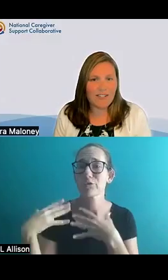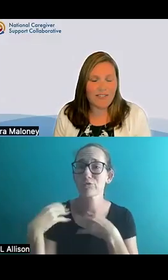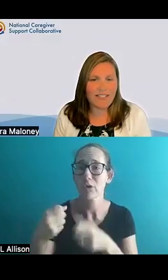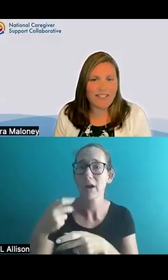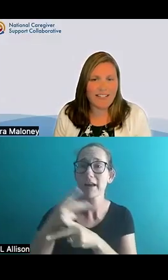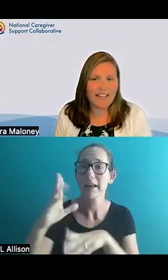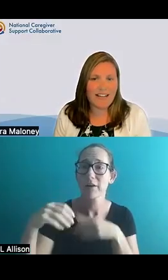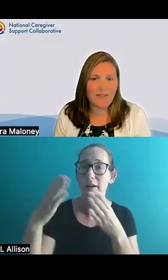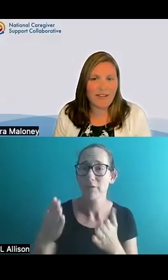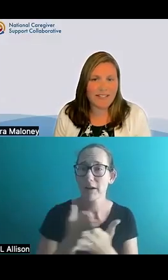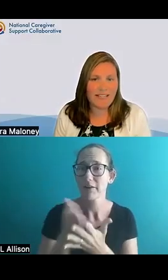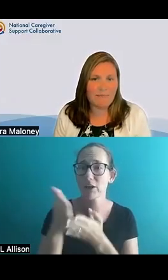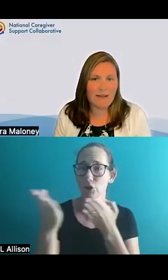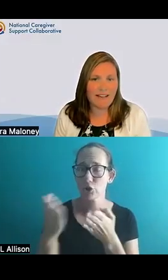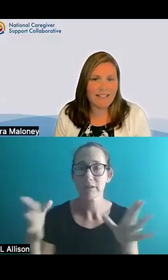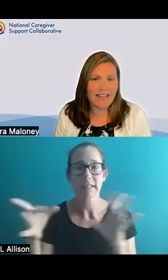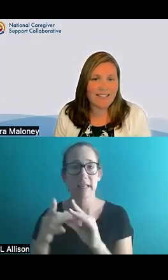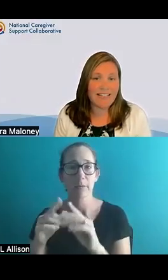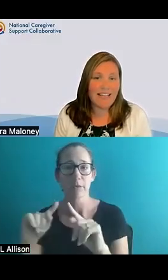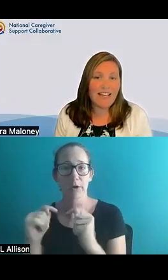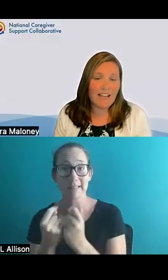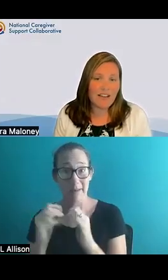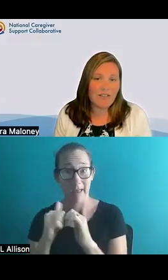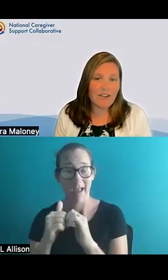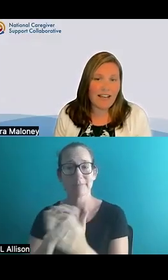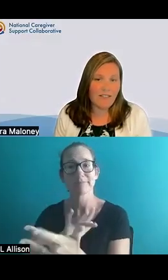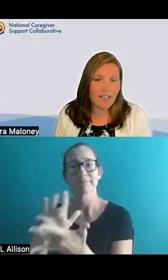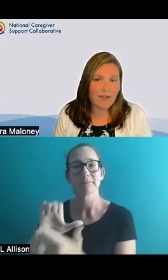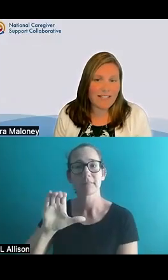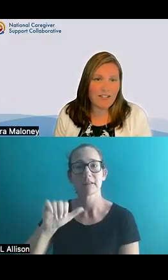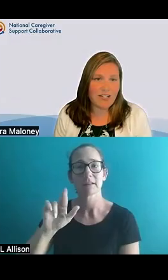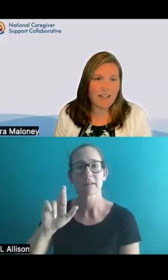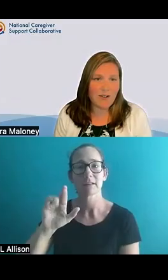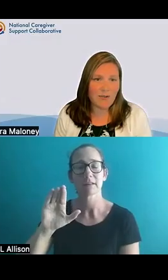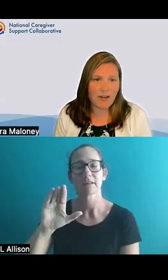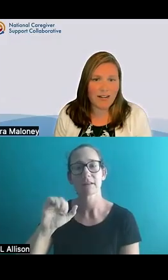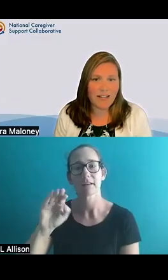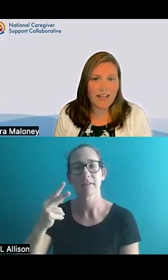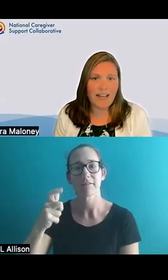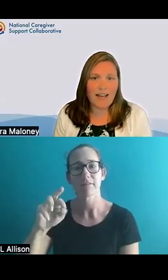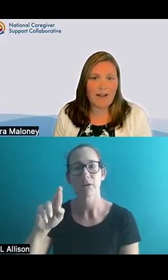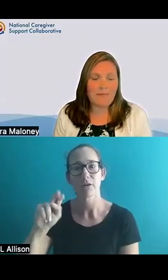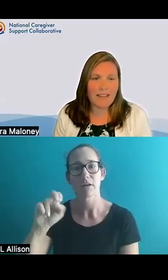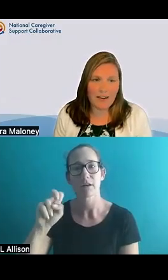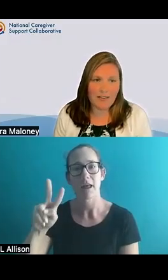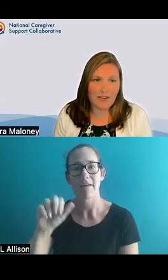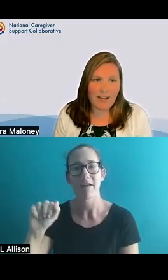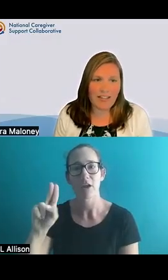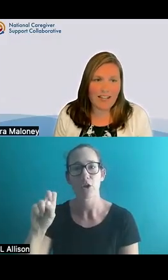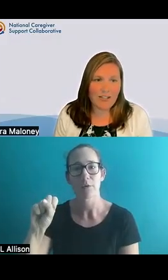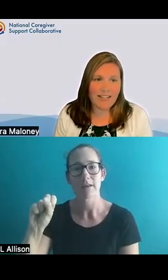services to connect with our team by contacting caregivernav@usaging.org. Caregiver navigation